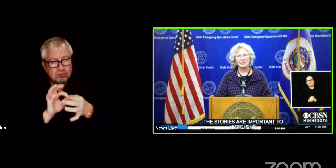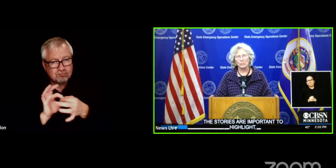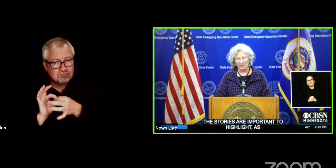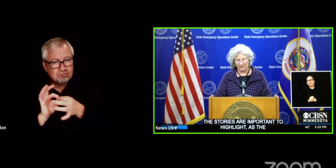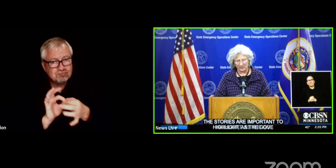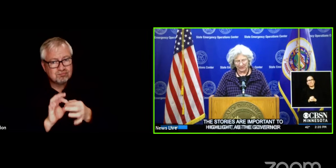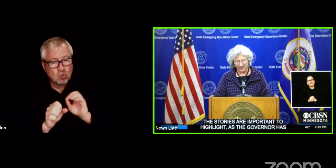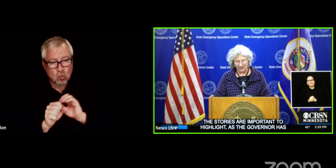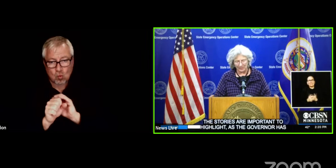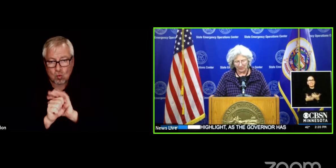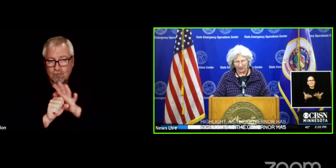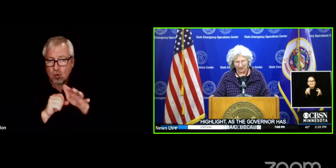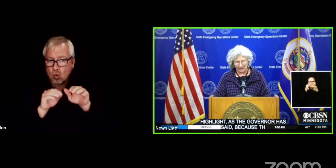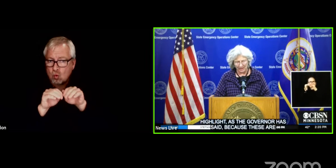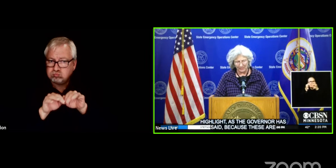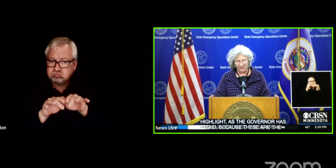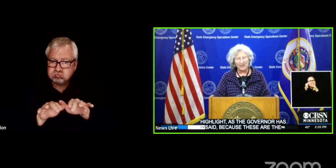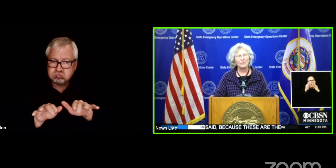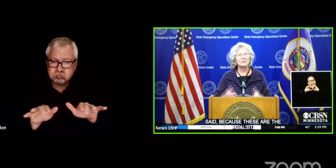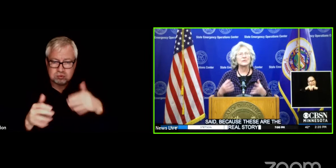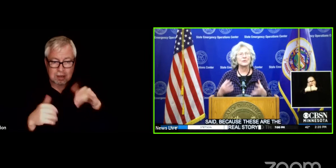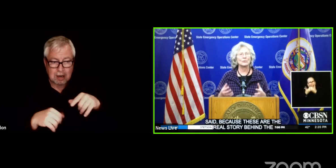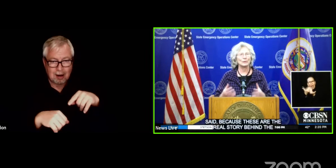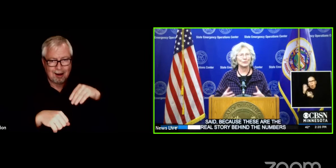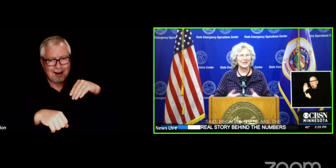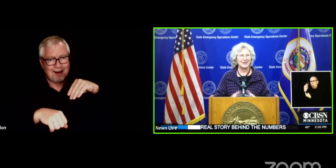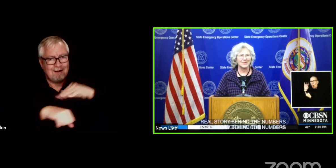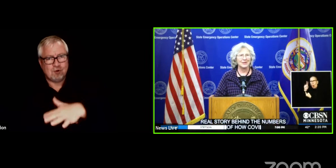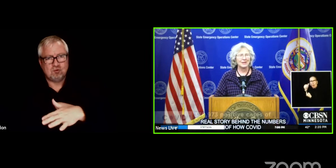IMPORTANT PARTS OF OUR COMMUNITY AND OUR NEIGHBORS, AND WE ARE SO CLOSE NOW